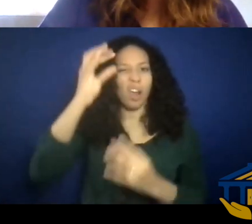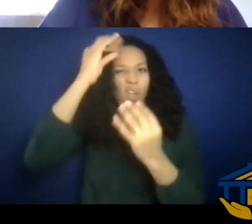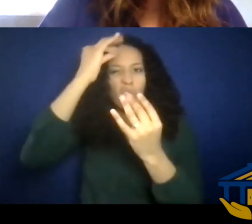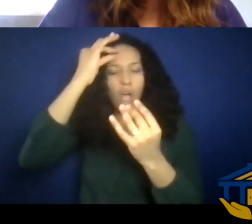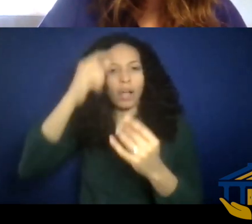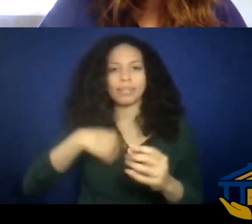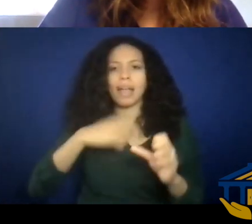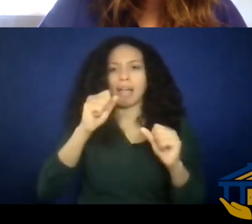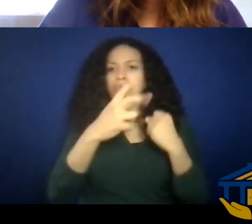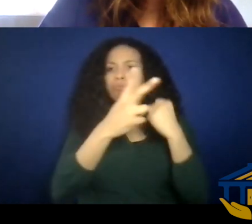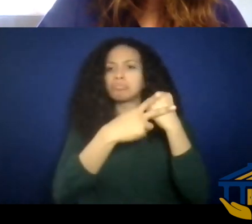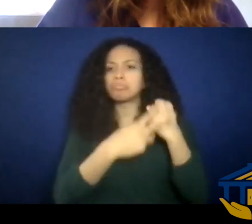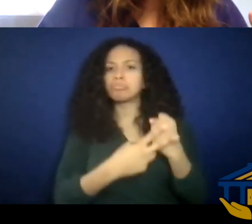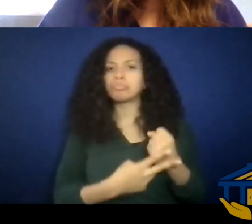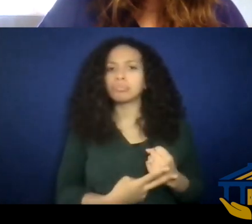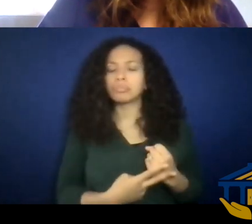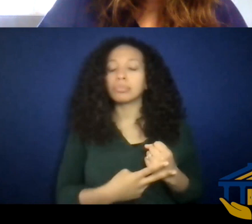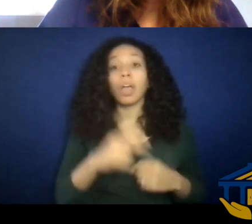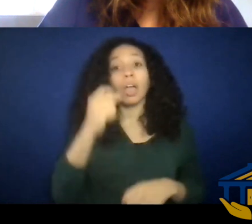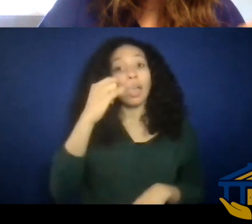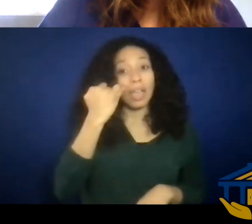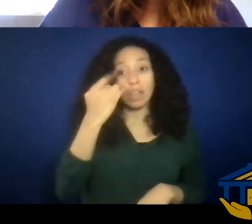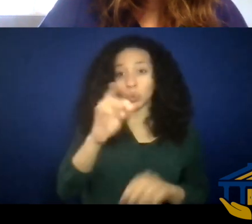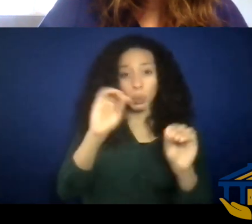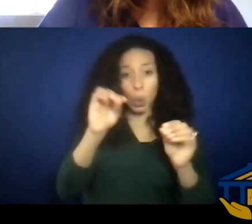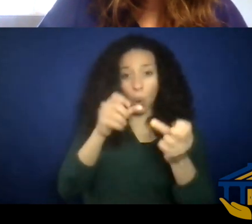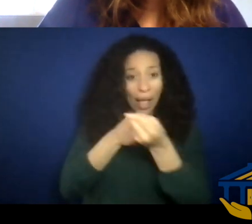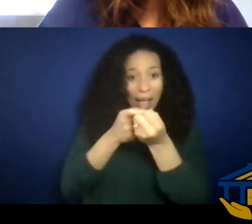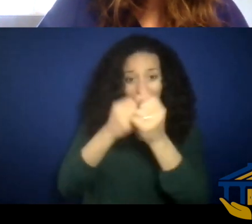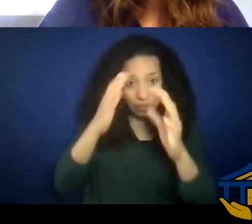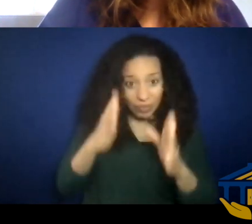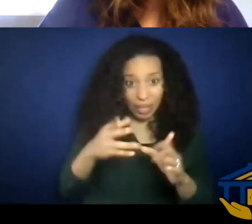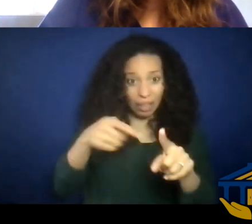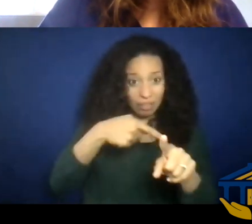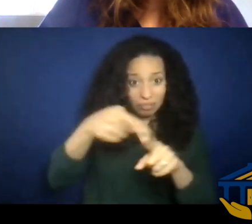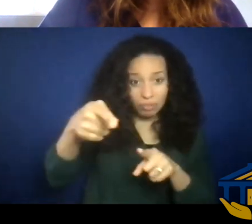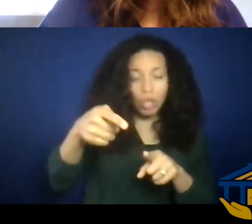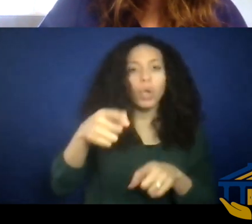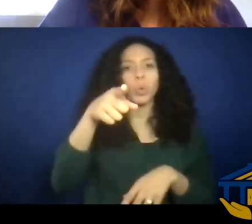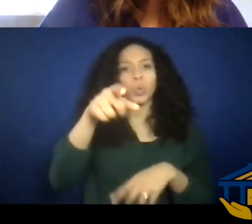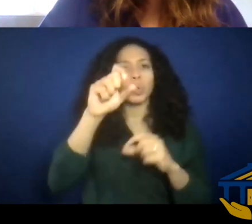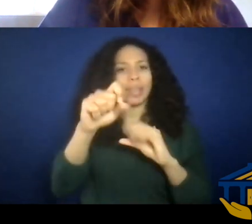with an advocate, I suggest writing yourself an email, because it will be time stamped.